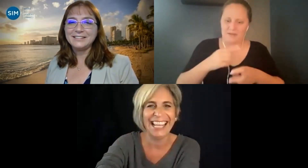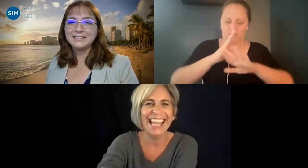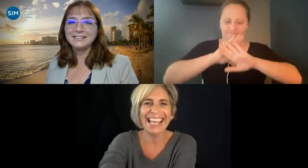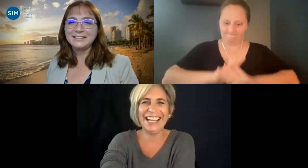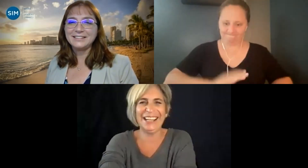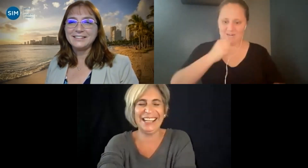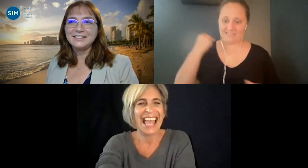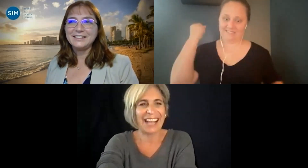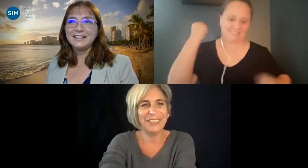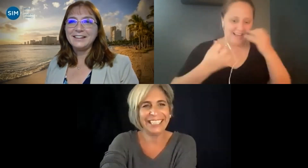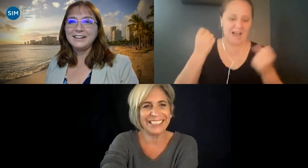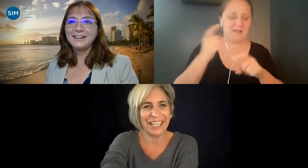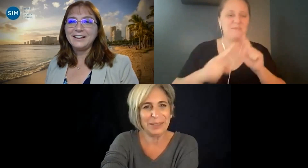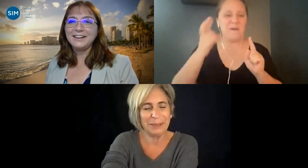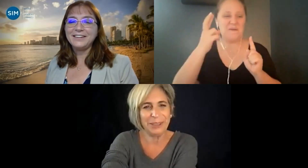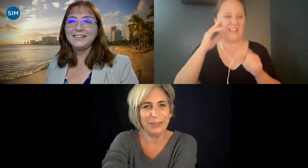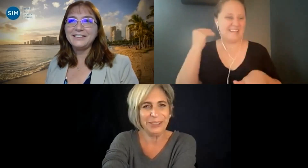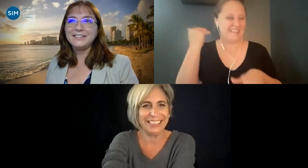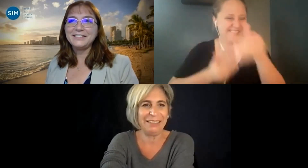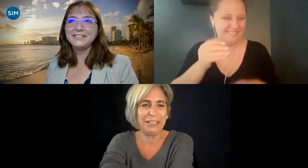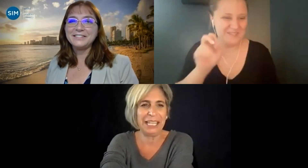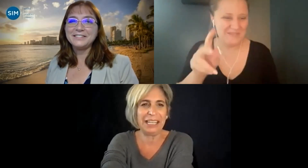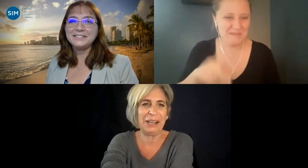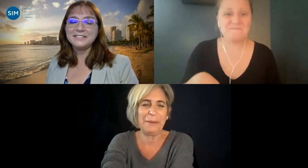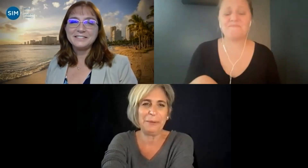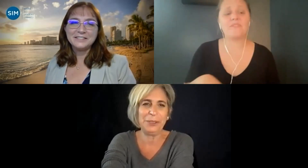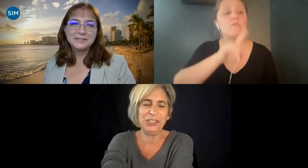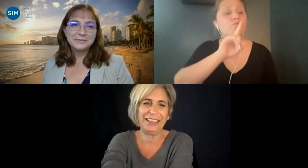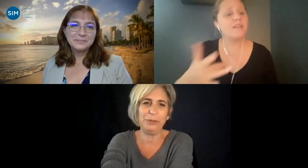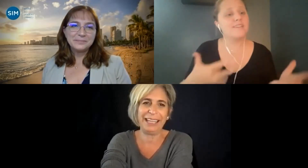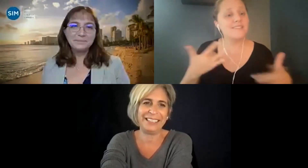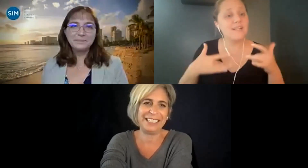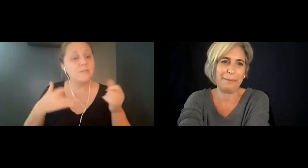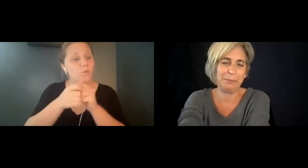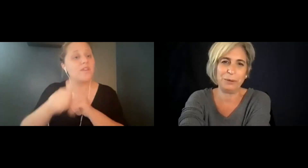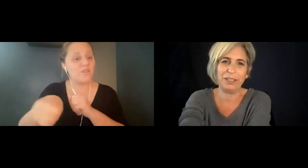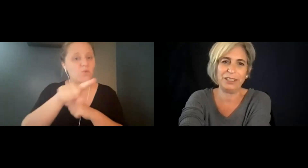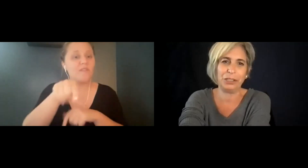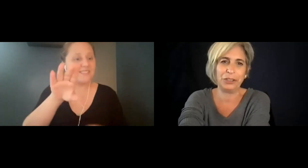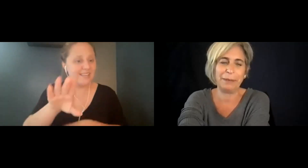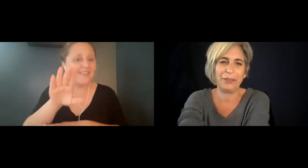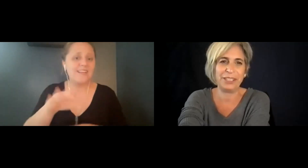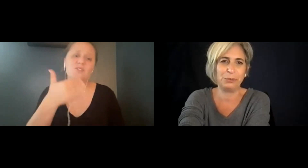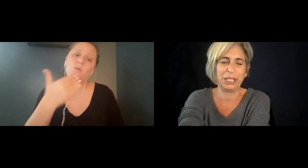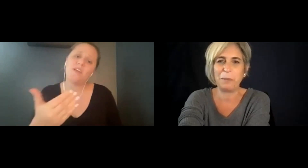this okay. I'm really excited to be with you this evening. Appreciate you making the time to be with us to learn about this